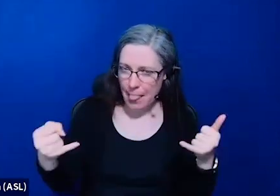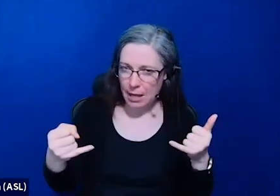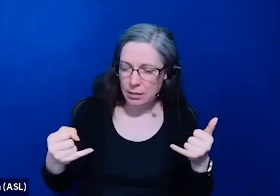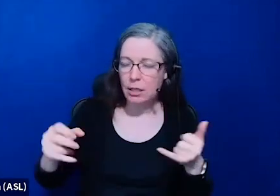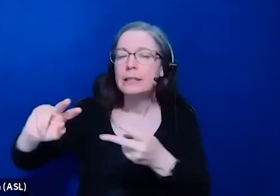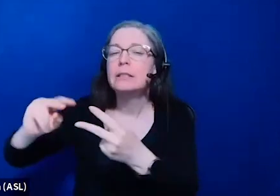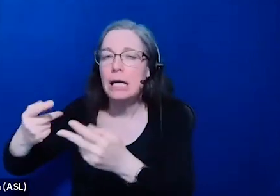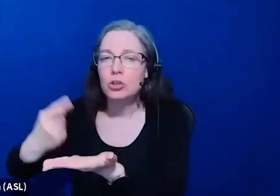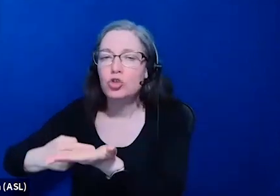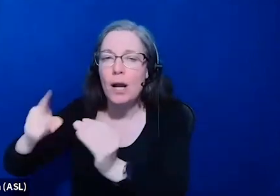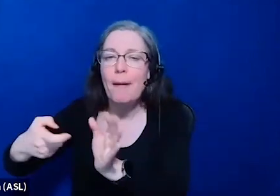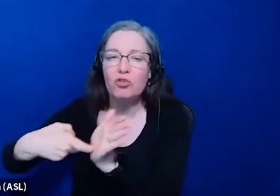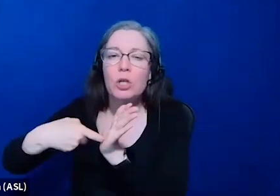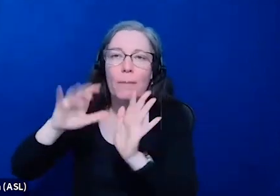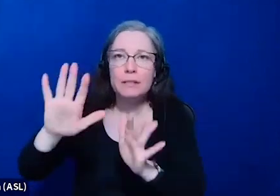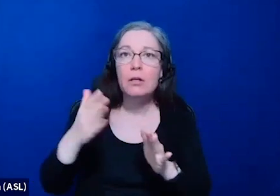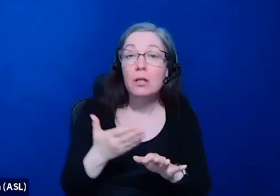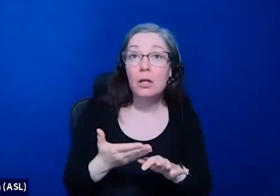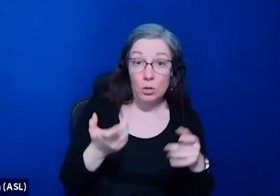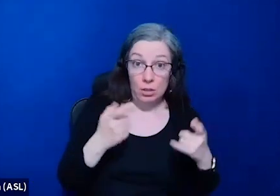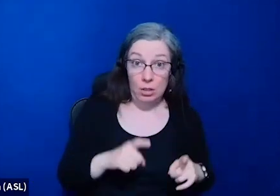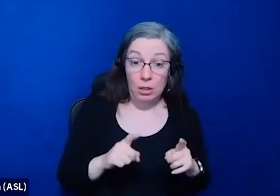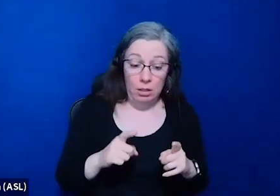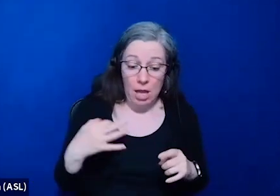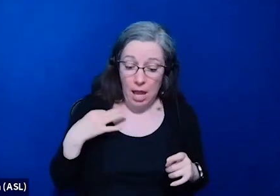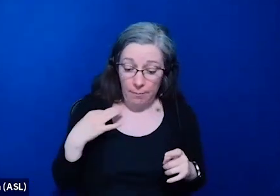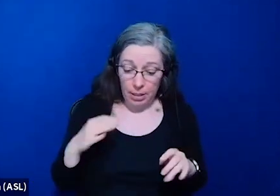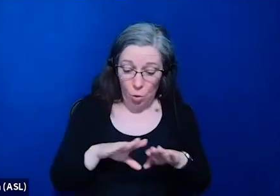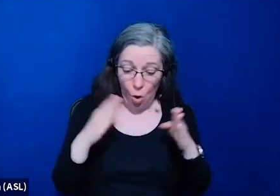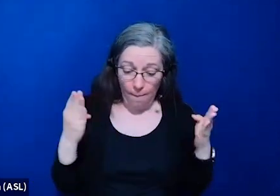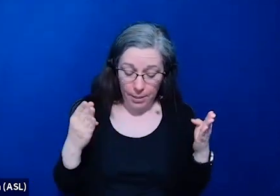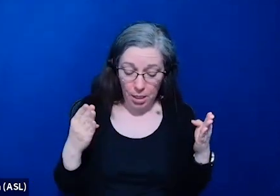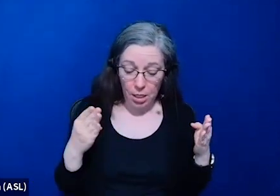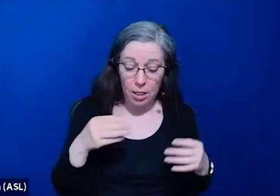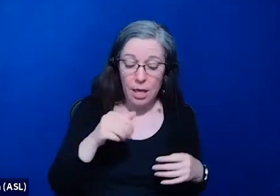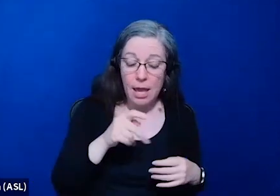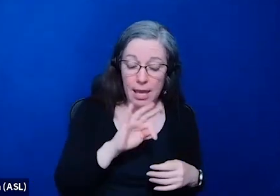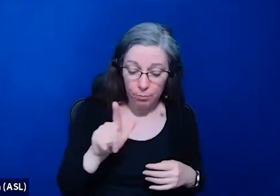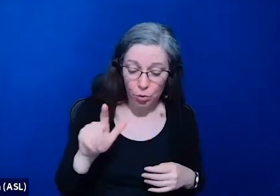The applications were open in April/May of 2021.